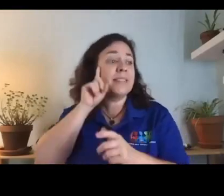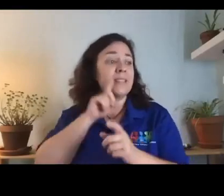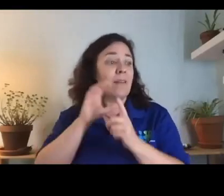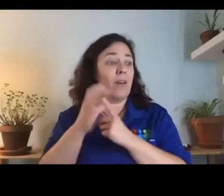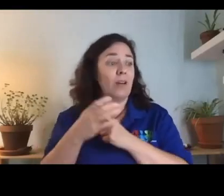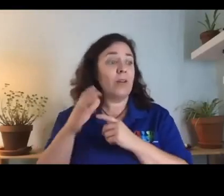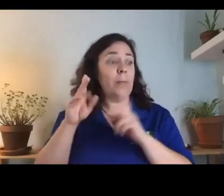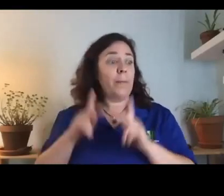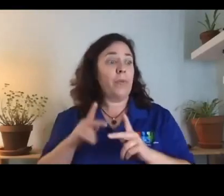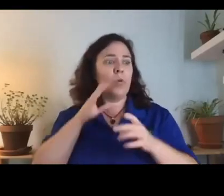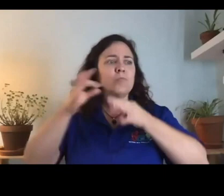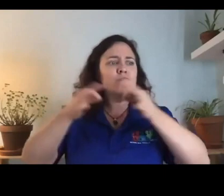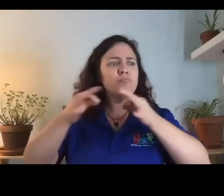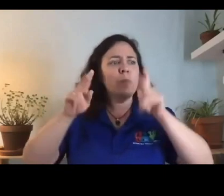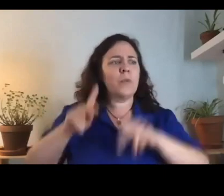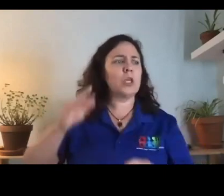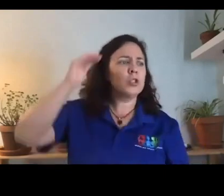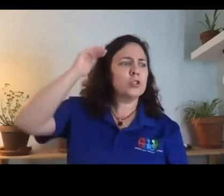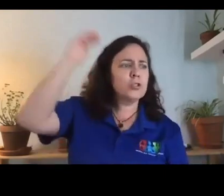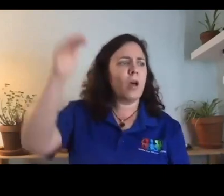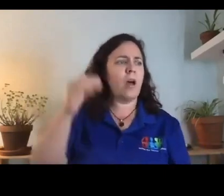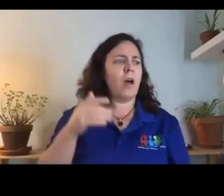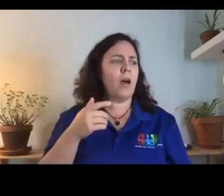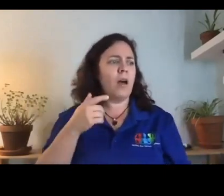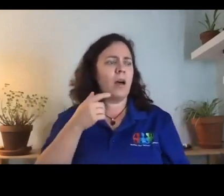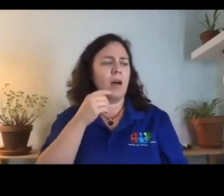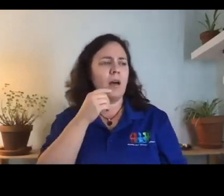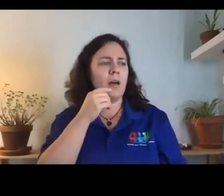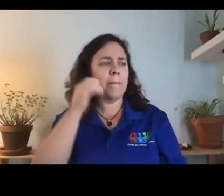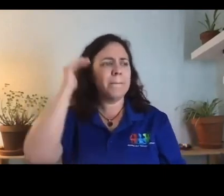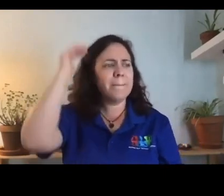pronoun? I think this relates to Deaf culture.